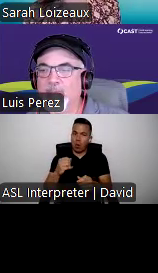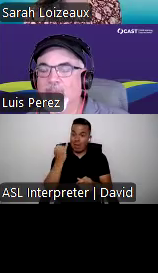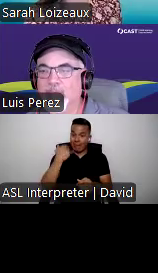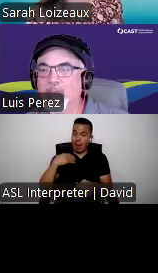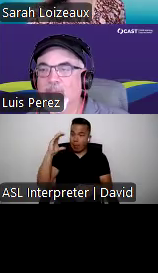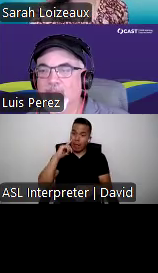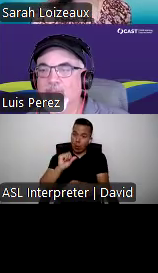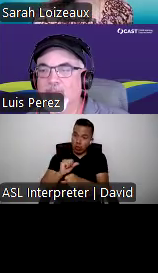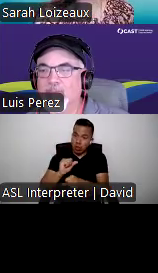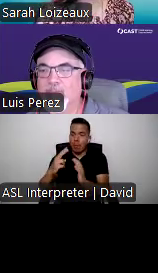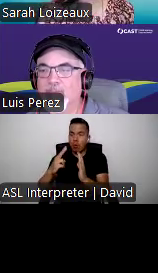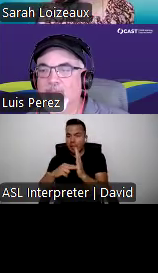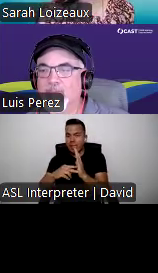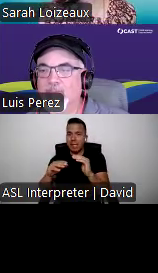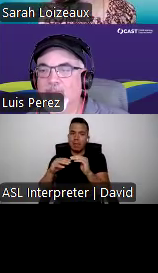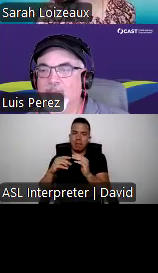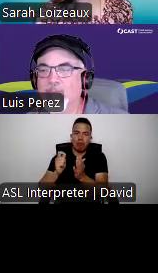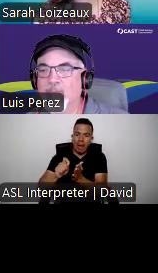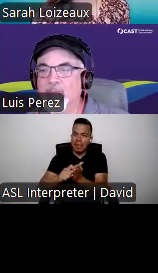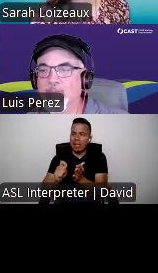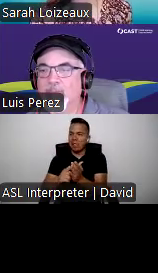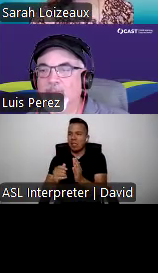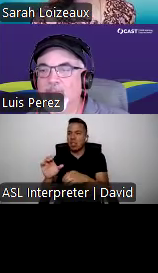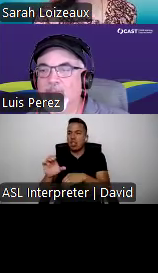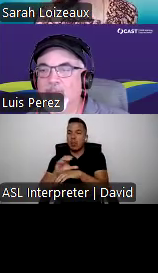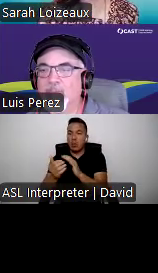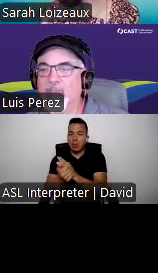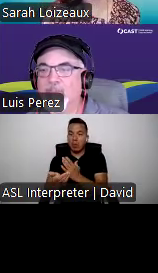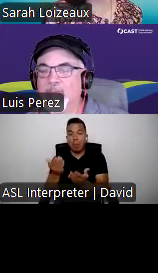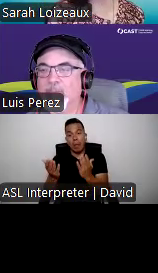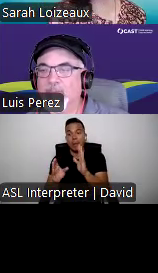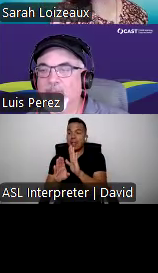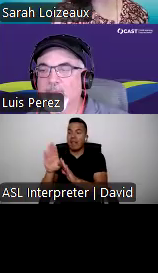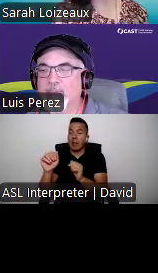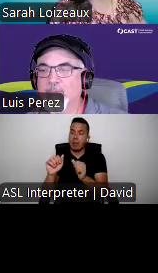and computer skills and may have been developed using universal design strategies?" I know,